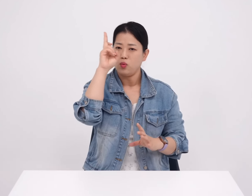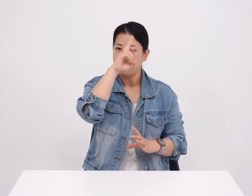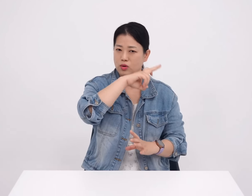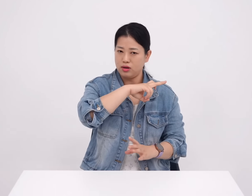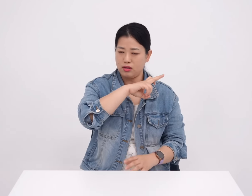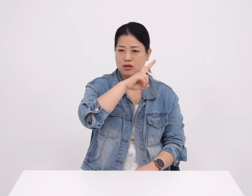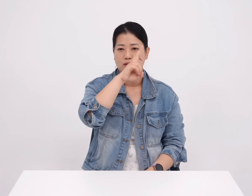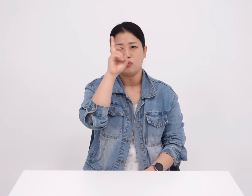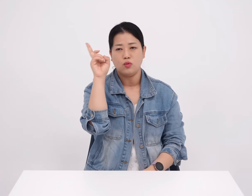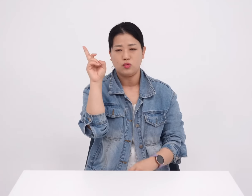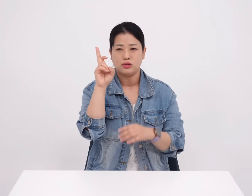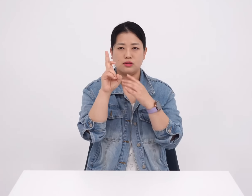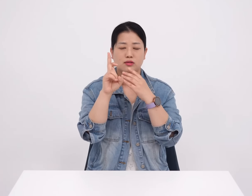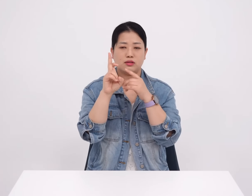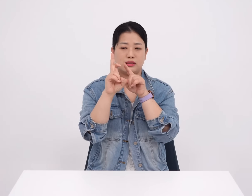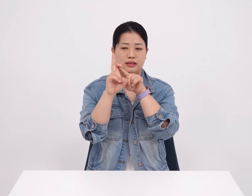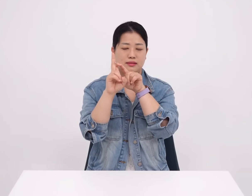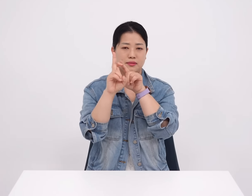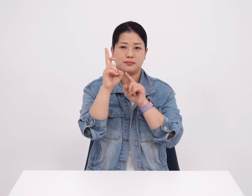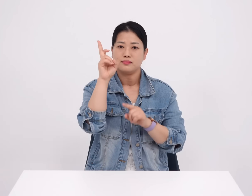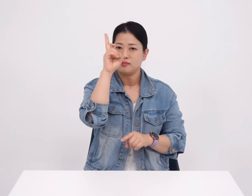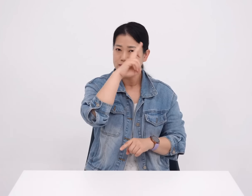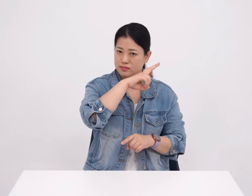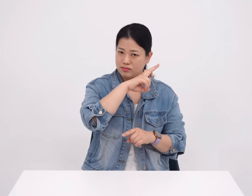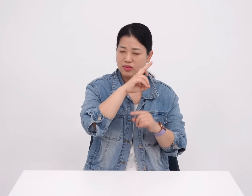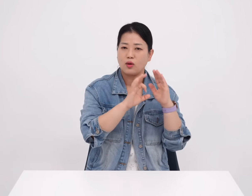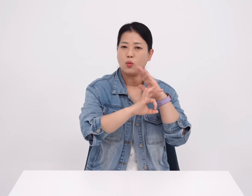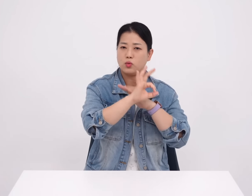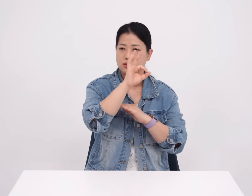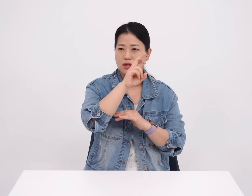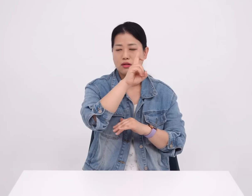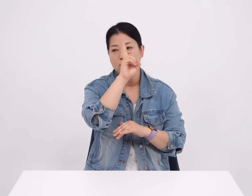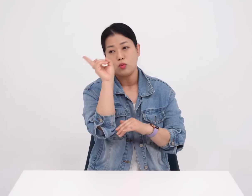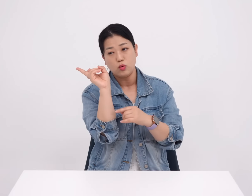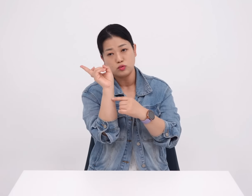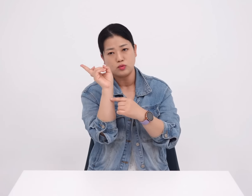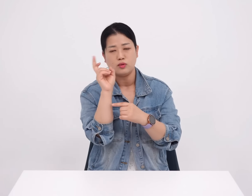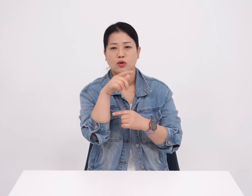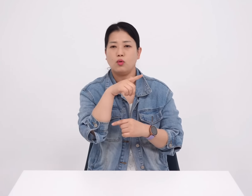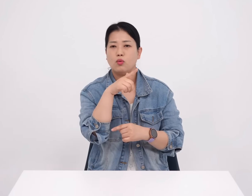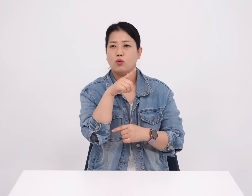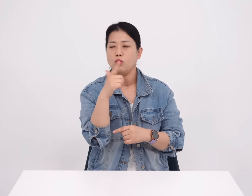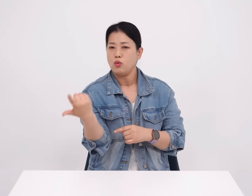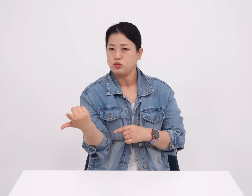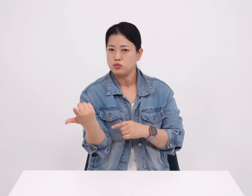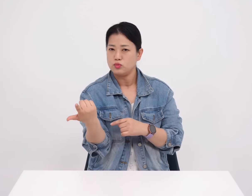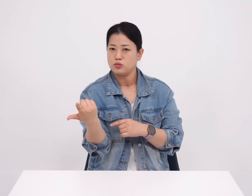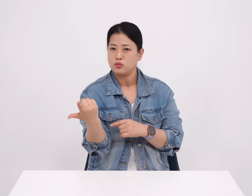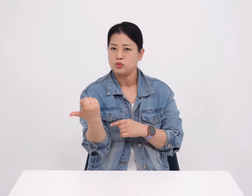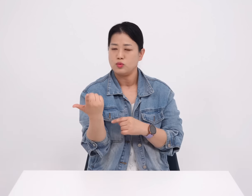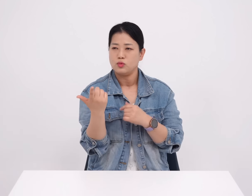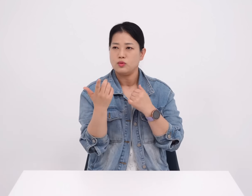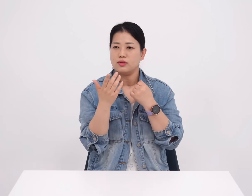time is expressed as left in the morning and right in the afternoon. Sign language for the morning is expressed like this and sign language for the afternoon is also expressed like this.